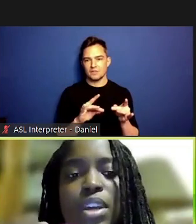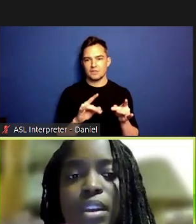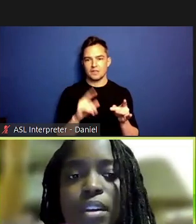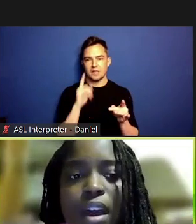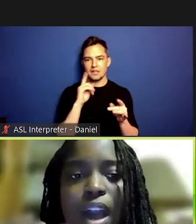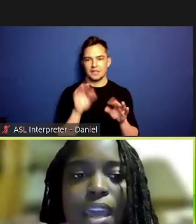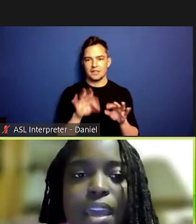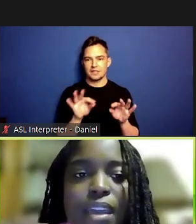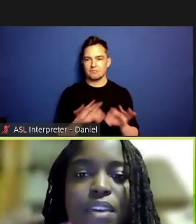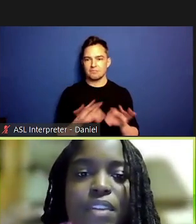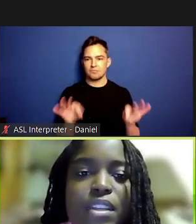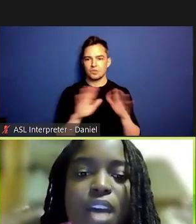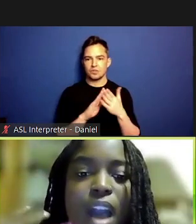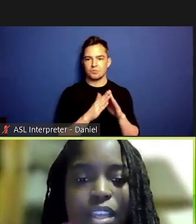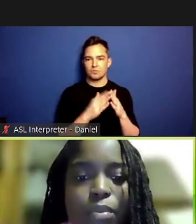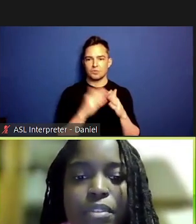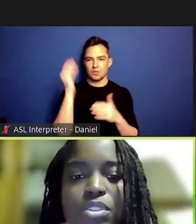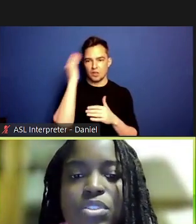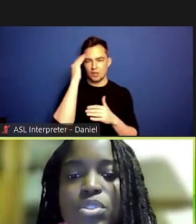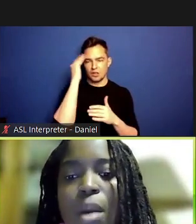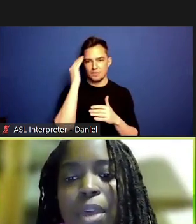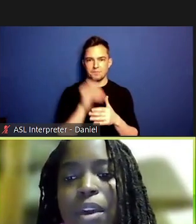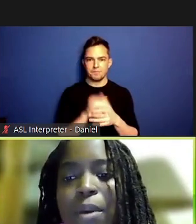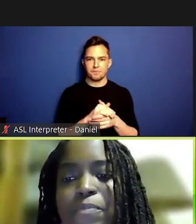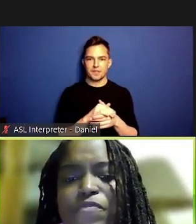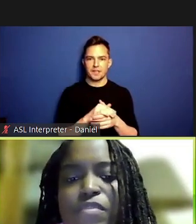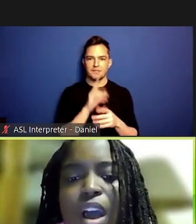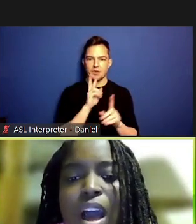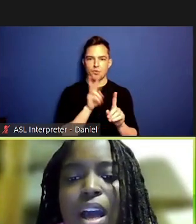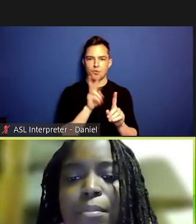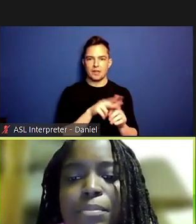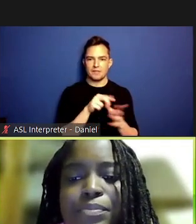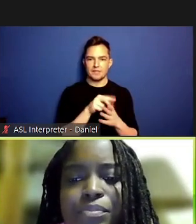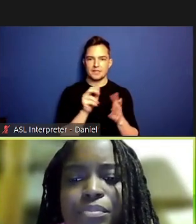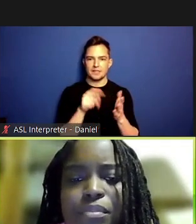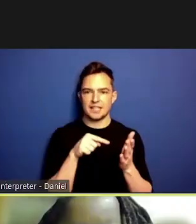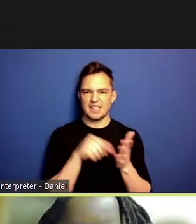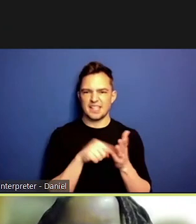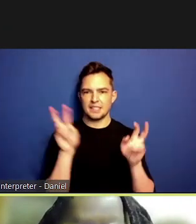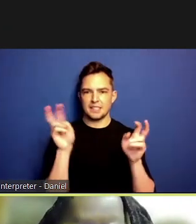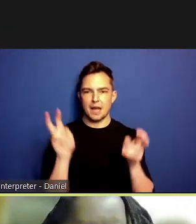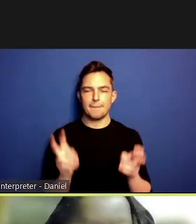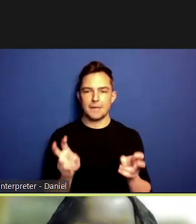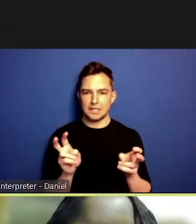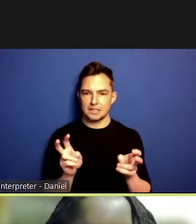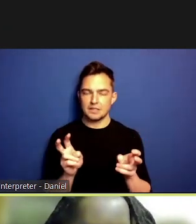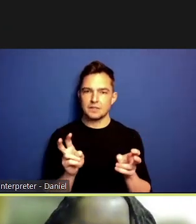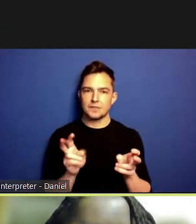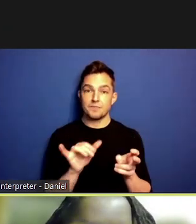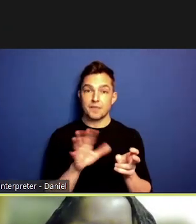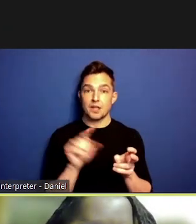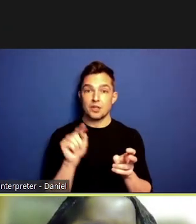knowledge, and I think that it's highly relevant to the topic. And as tools, tactics, and strategies